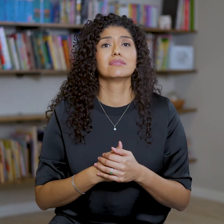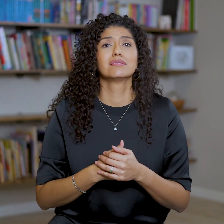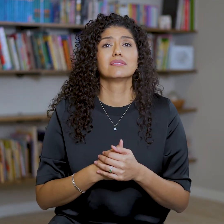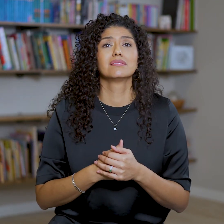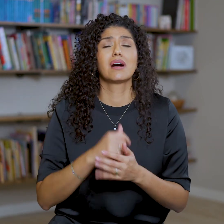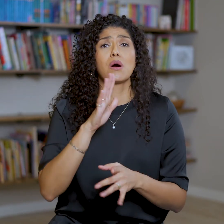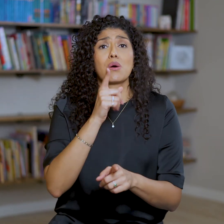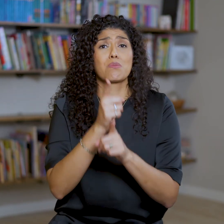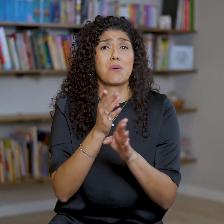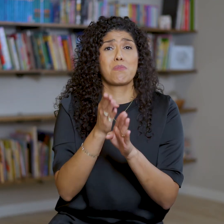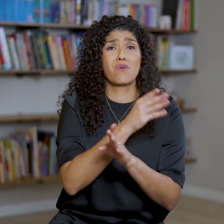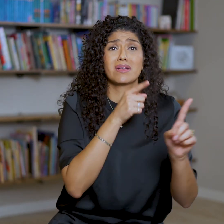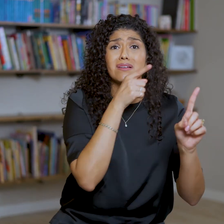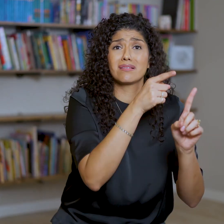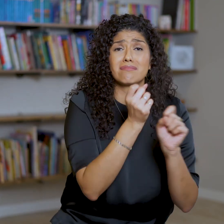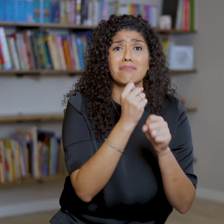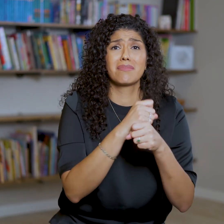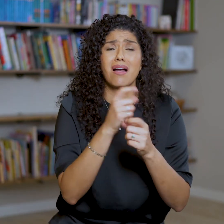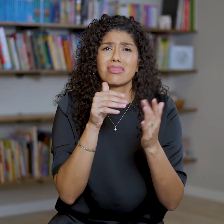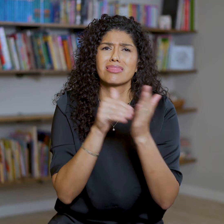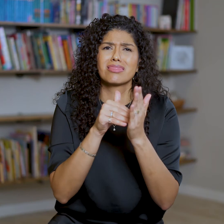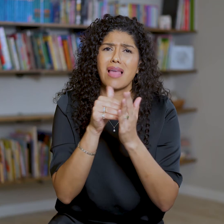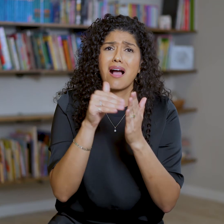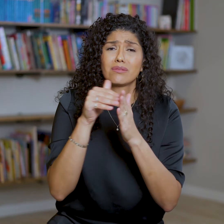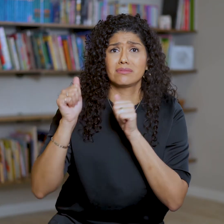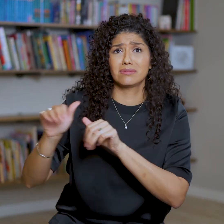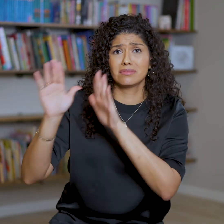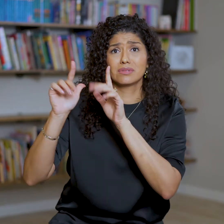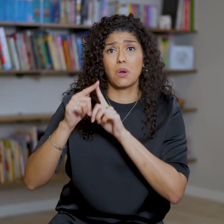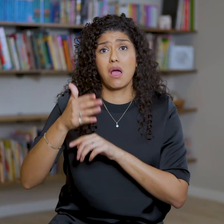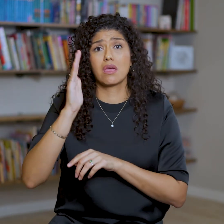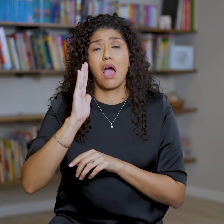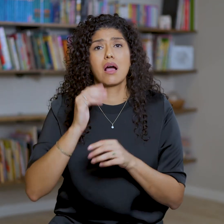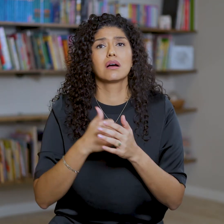Right before Solomon makes a thousand offerings to God,